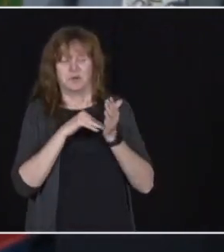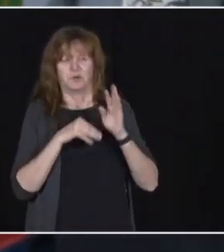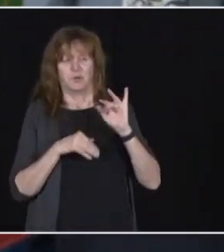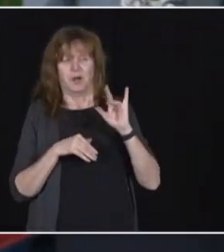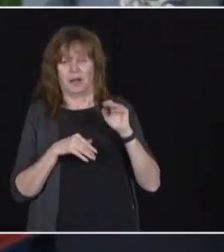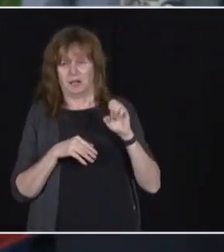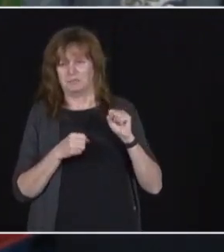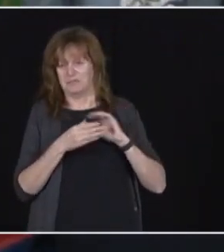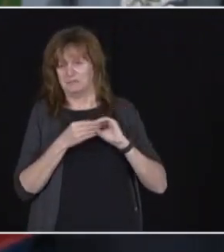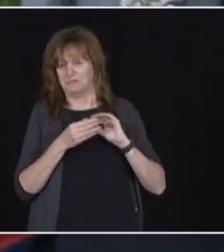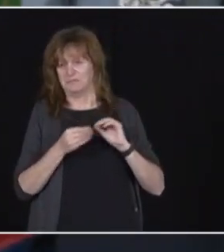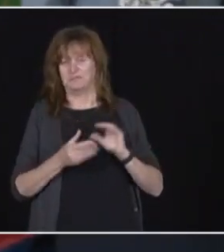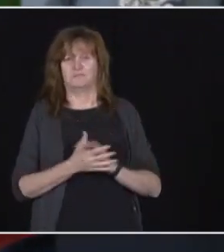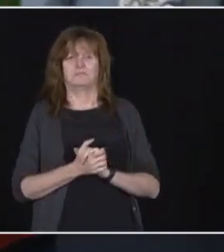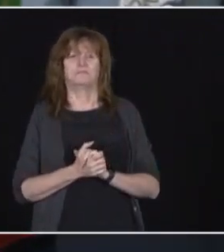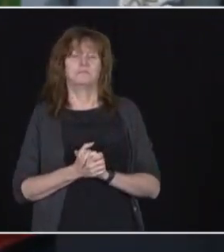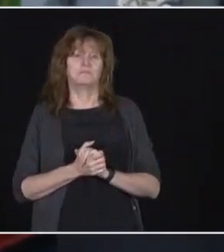I will passes over to Dr Williams. Thank you.